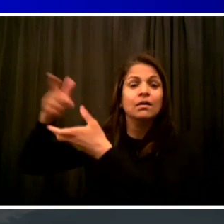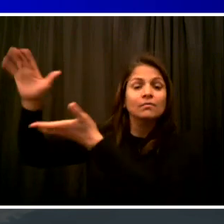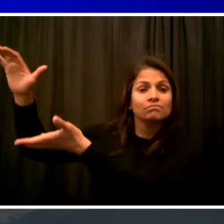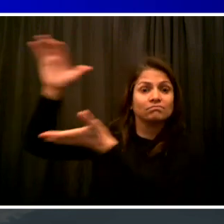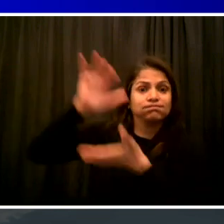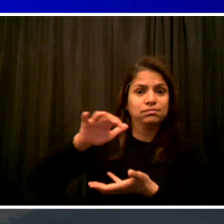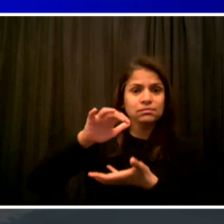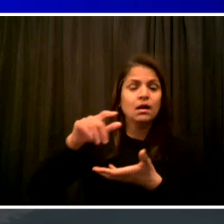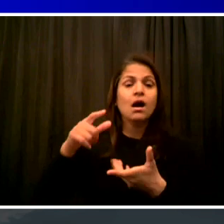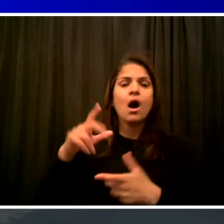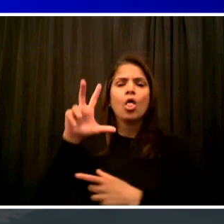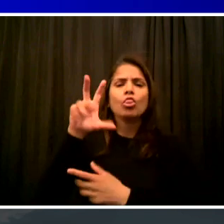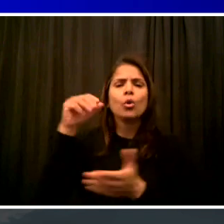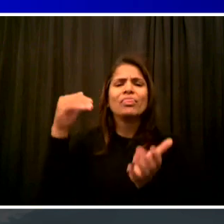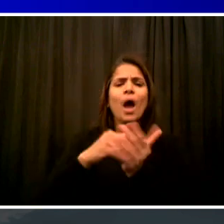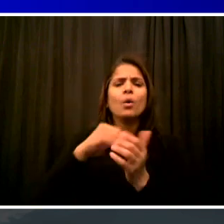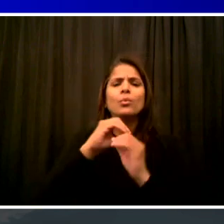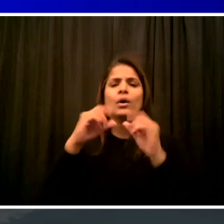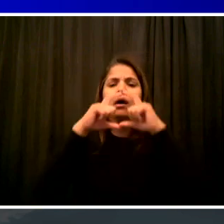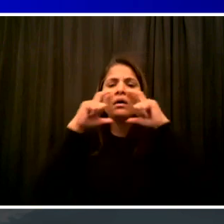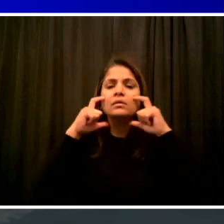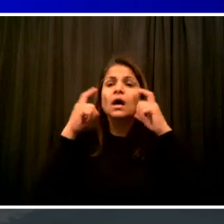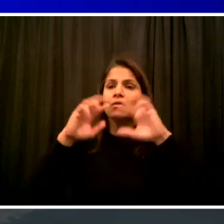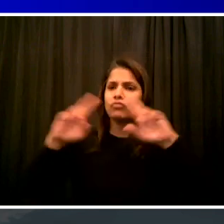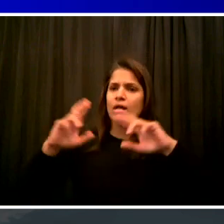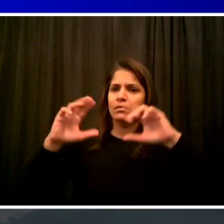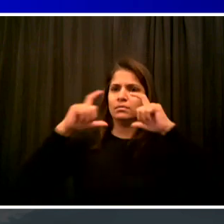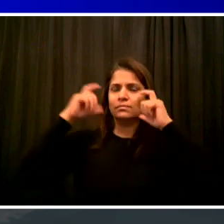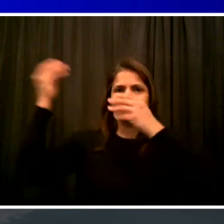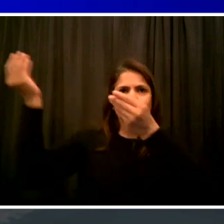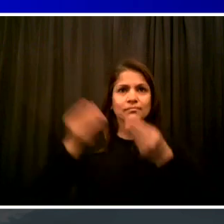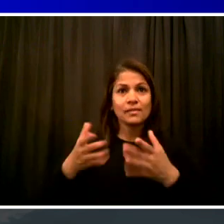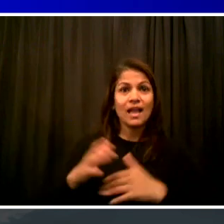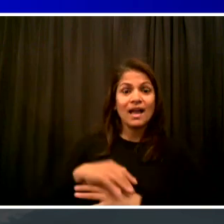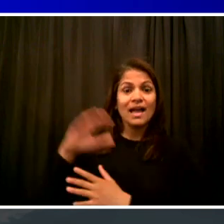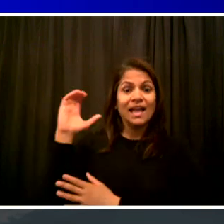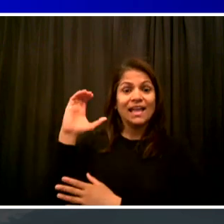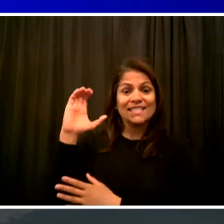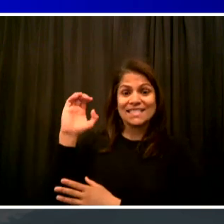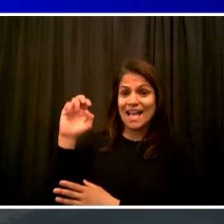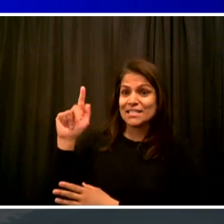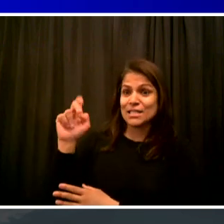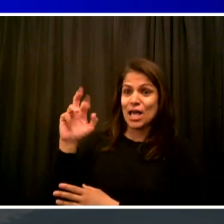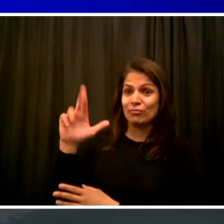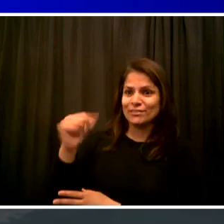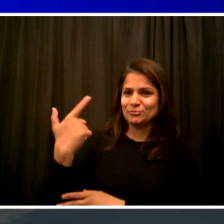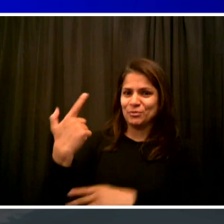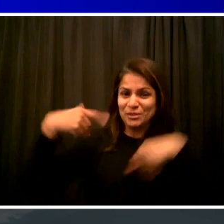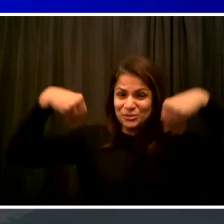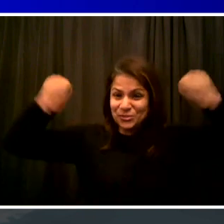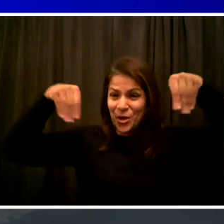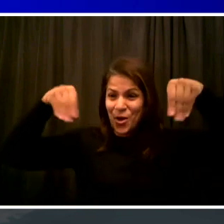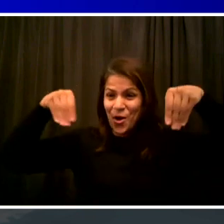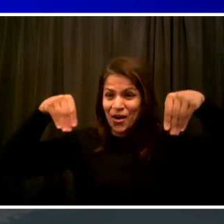HAS ROPVDEID 30,000 FACE SHIELDS. A GREAT INSTITUTION IN